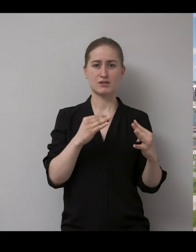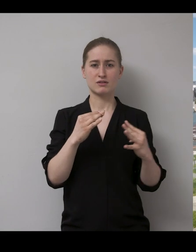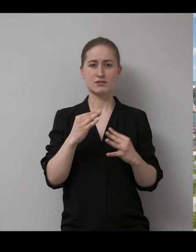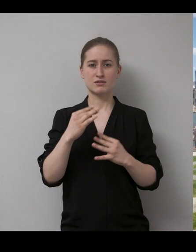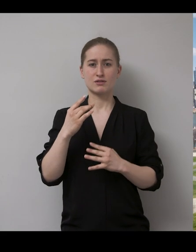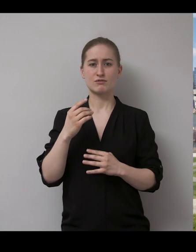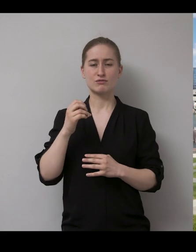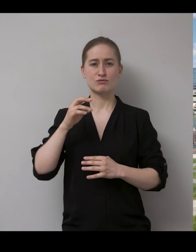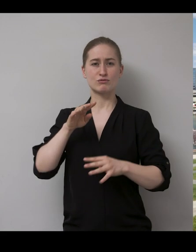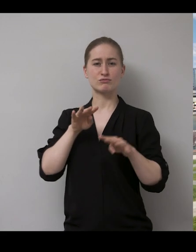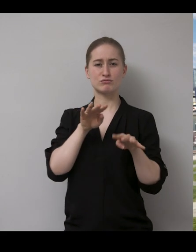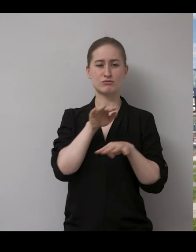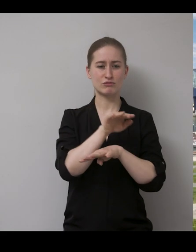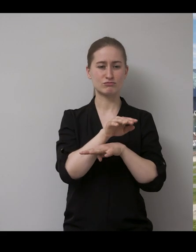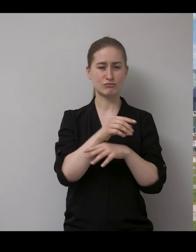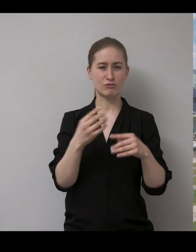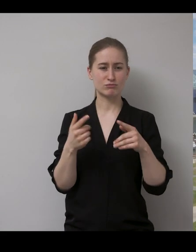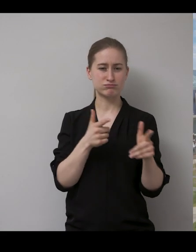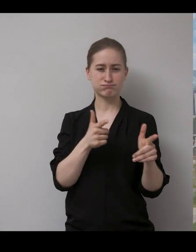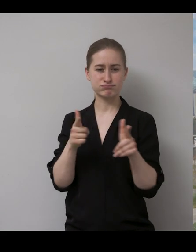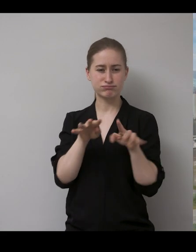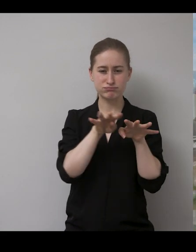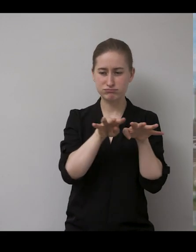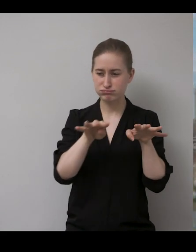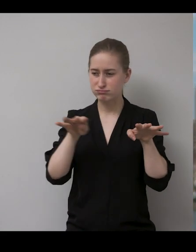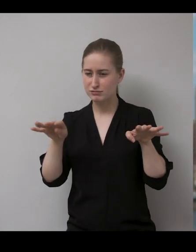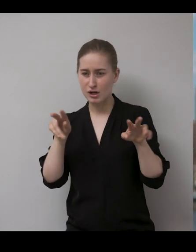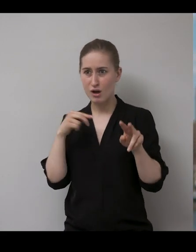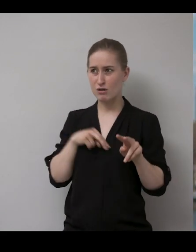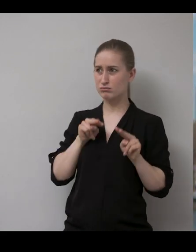O'er the ramparts we watch'd